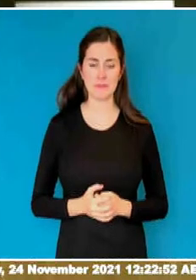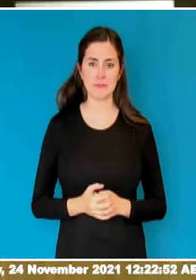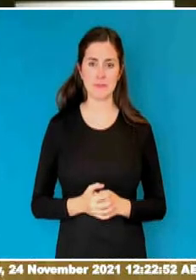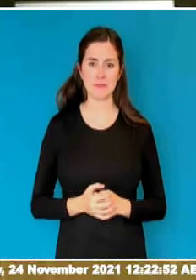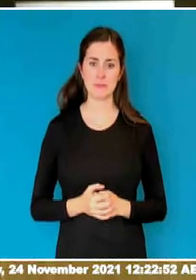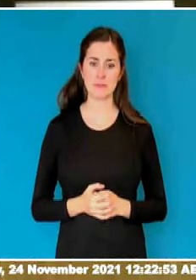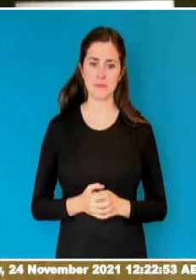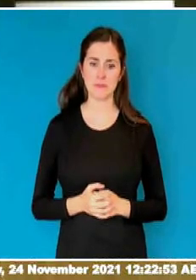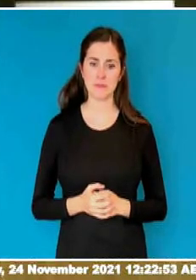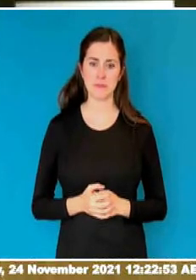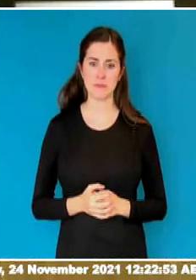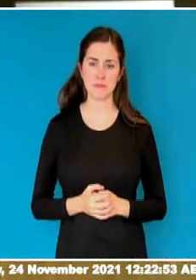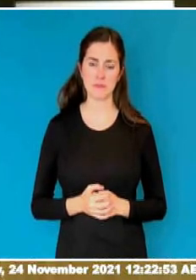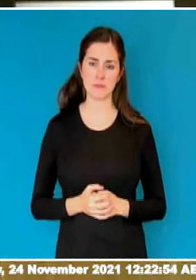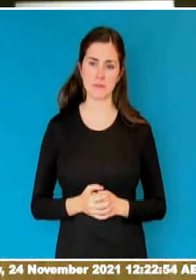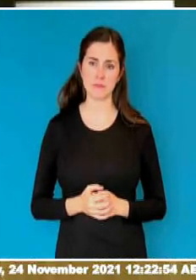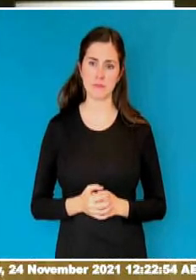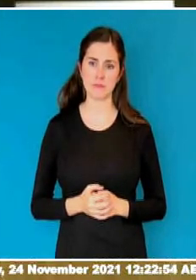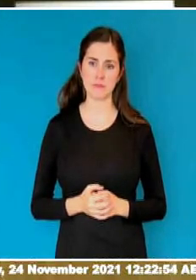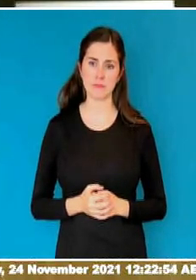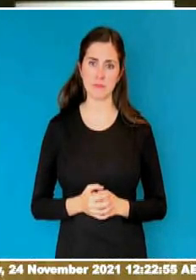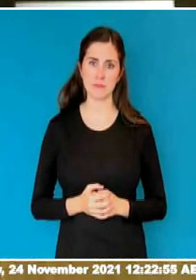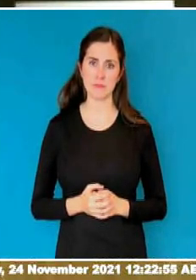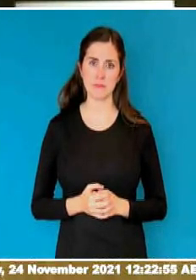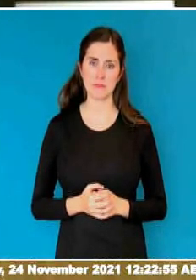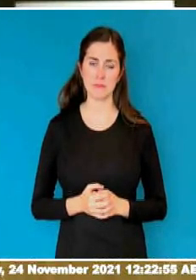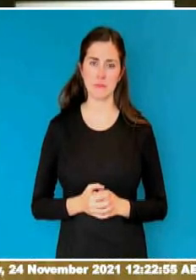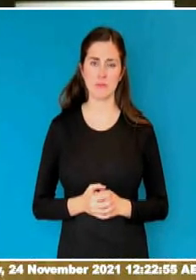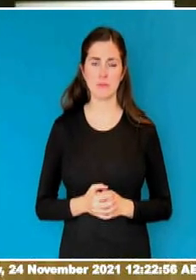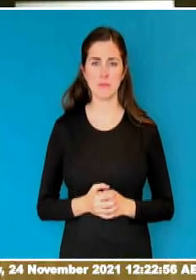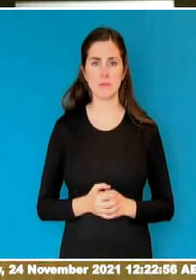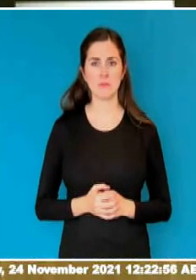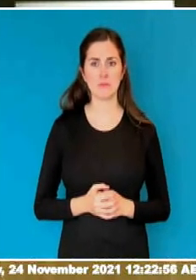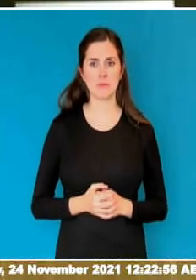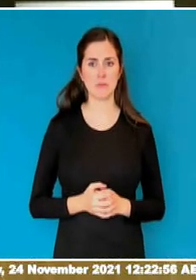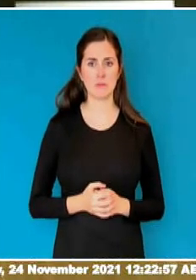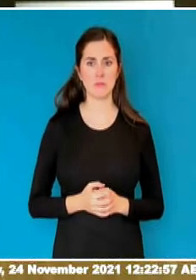Is there a risk that dealing with it at that local level --- you've spoken of